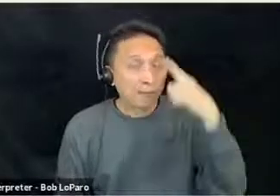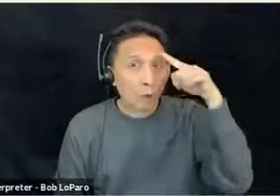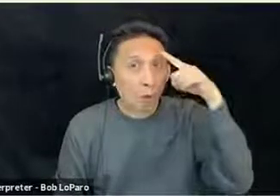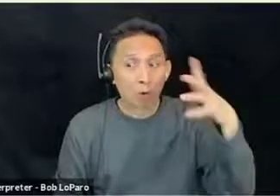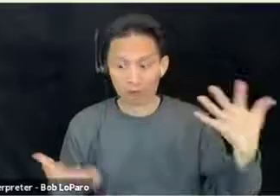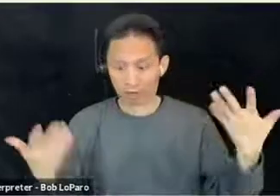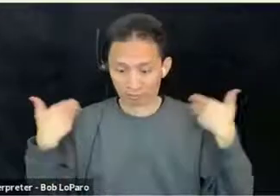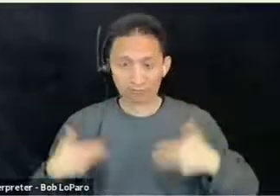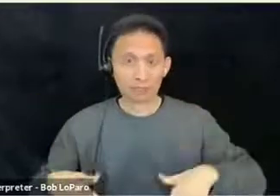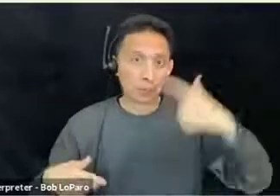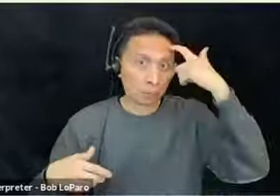Katie, next slide.